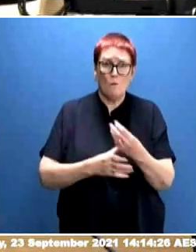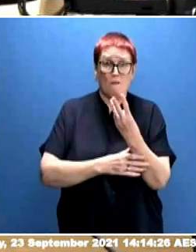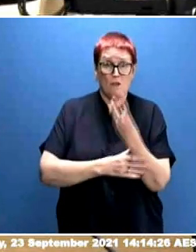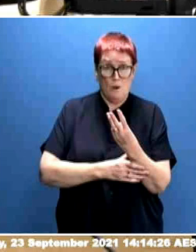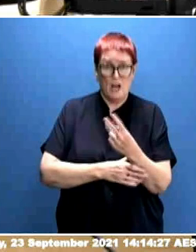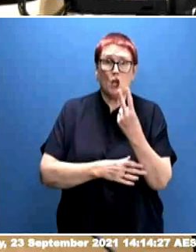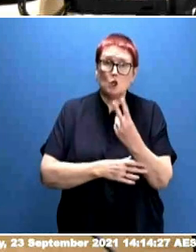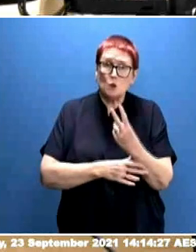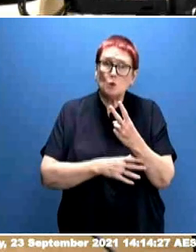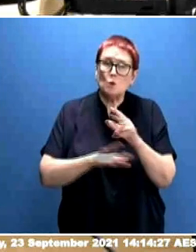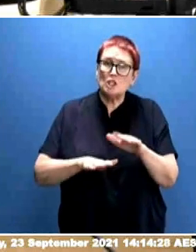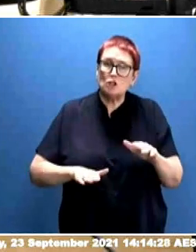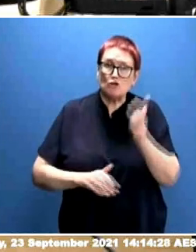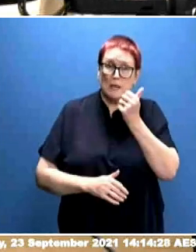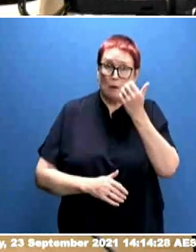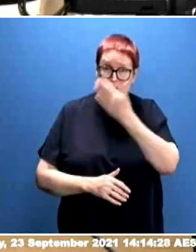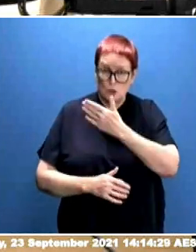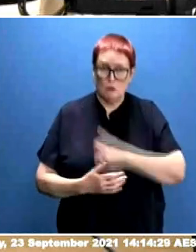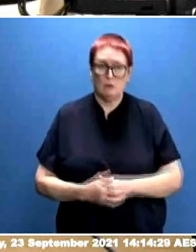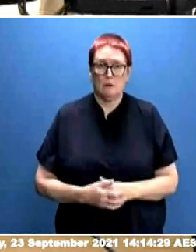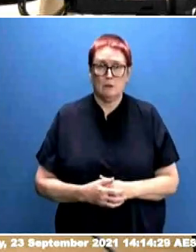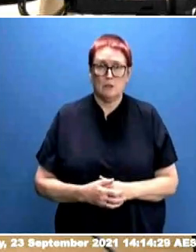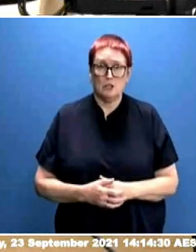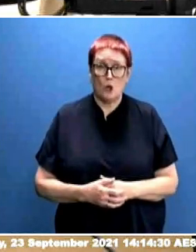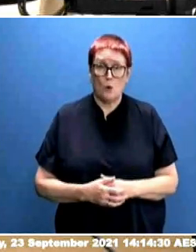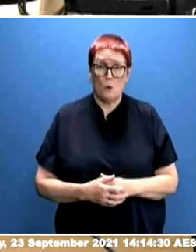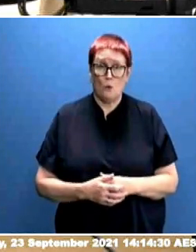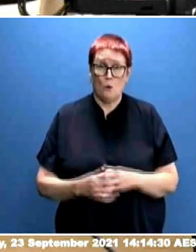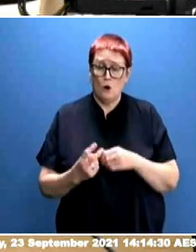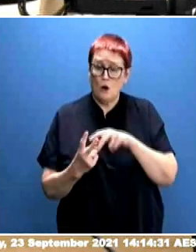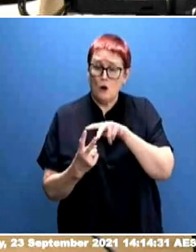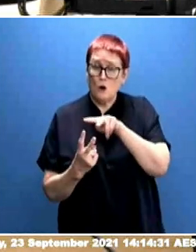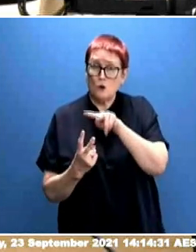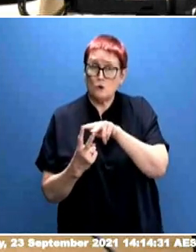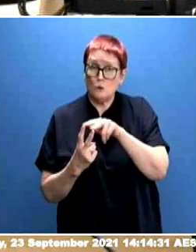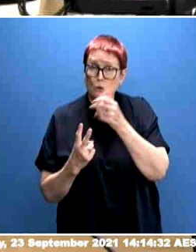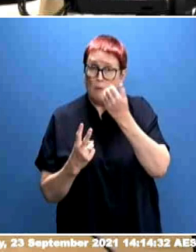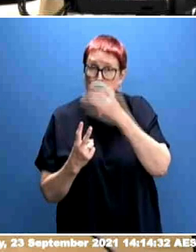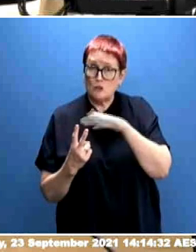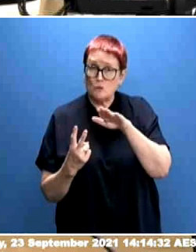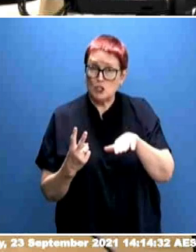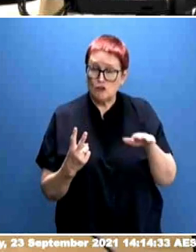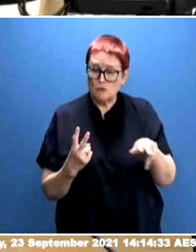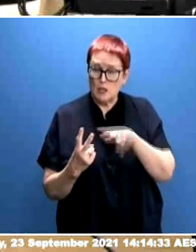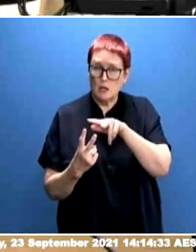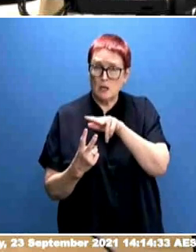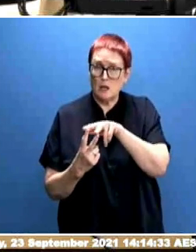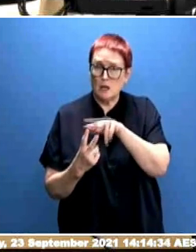Mm-hmm. Can you tell us, of those two, is it one or two of those that are in that category?